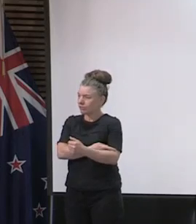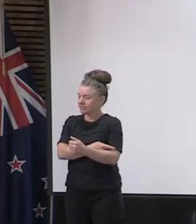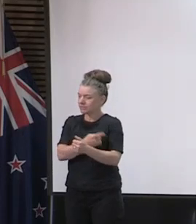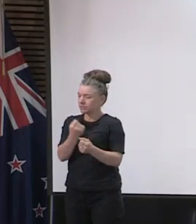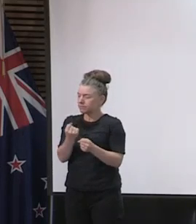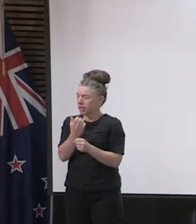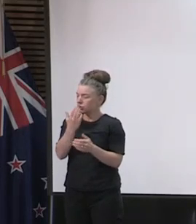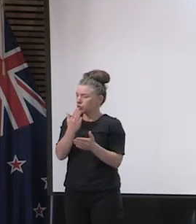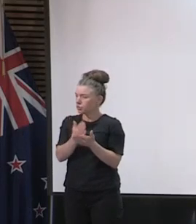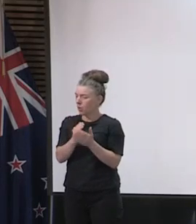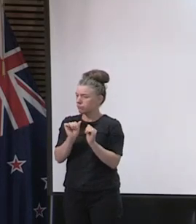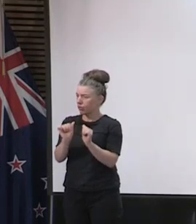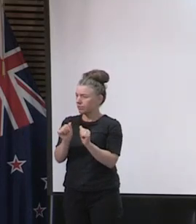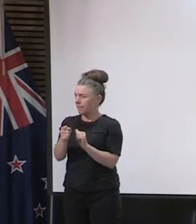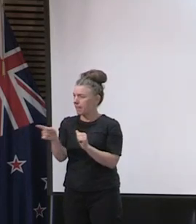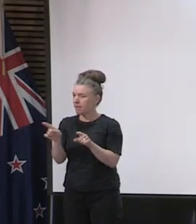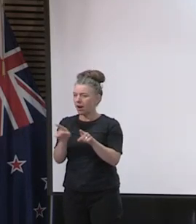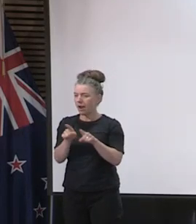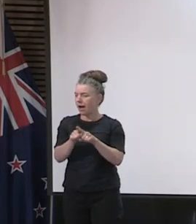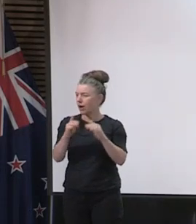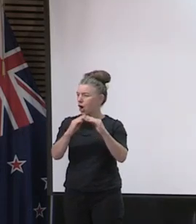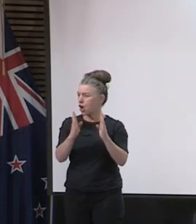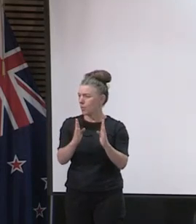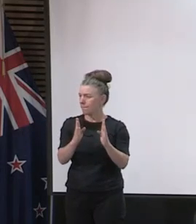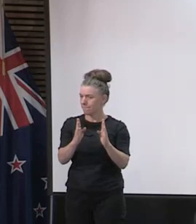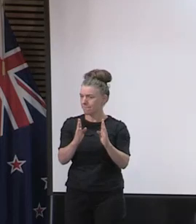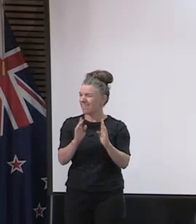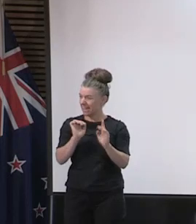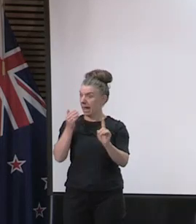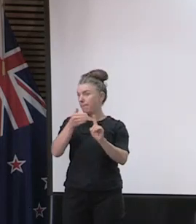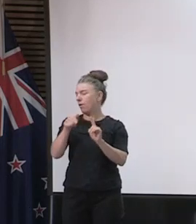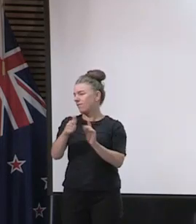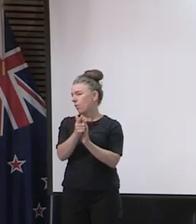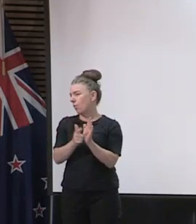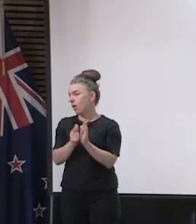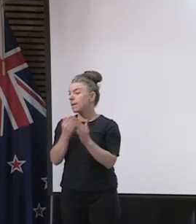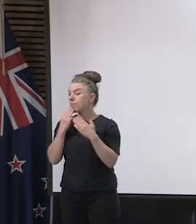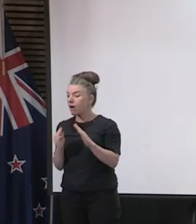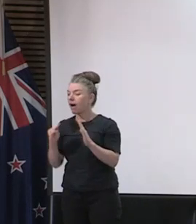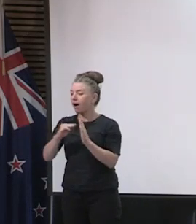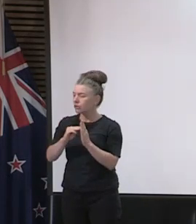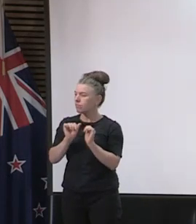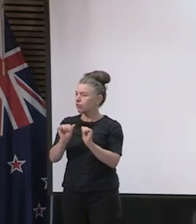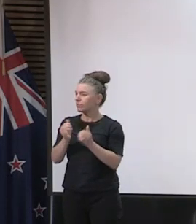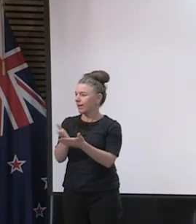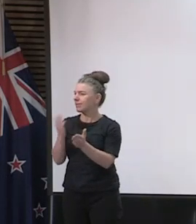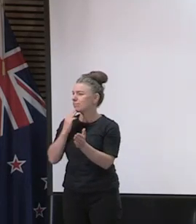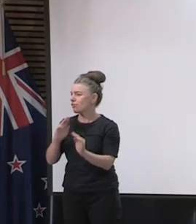commercial premises, where there are wider powers to actually narrow it, make sure they have the same protection